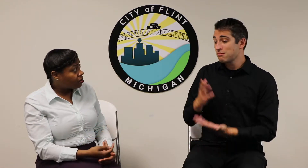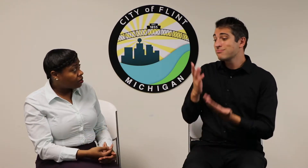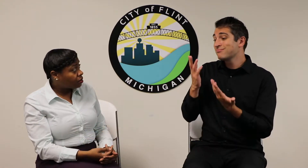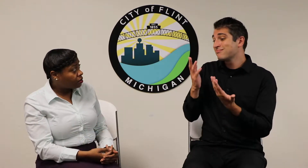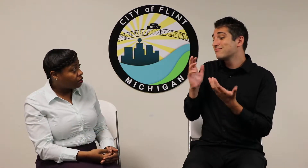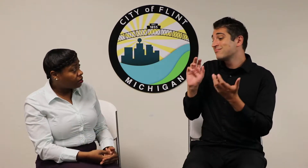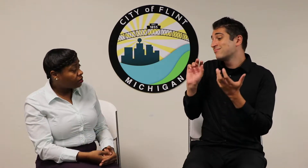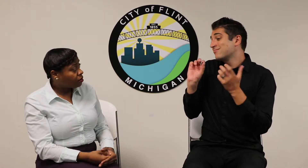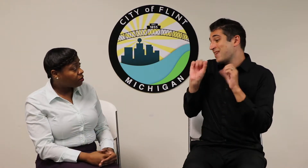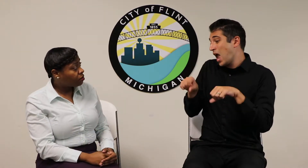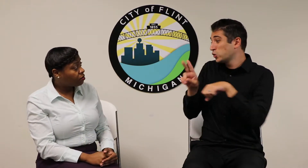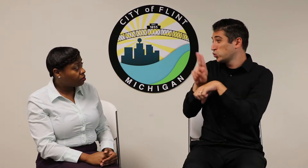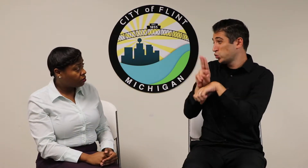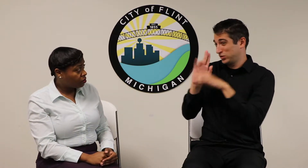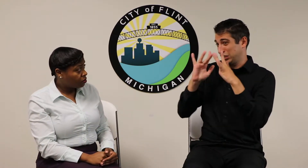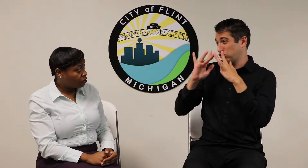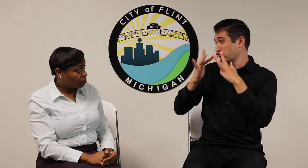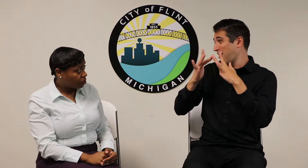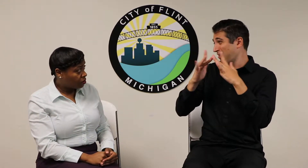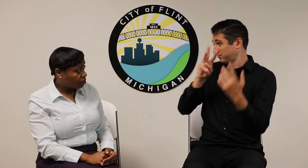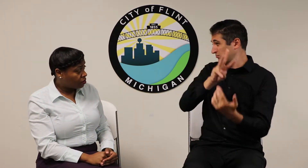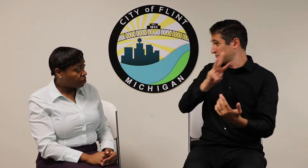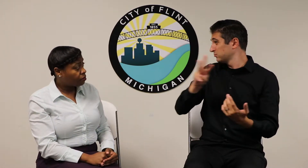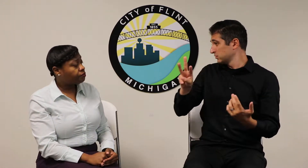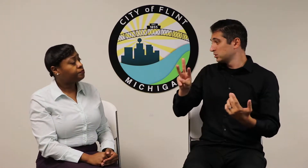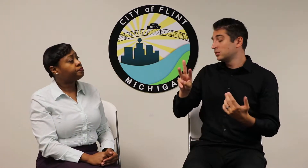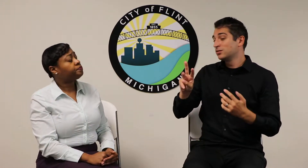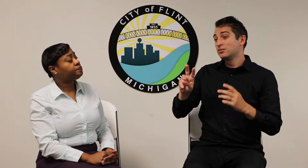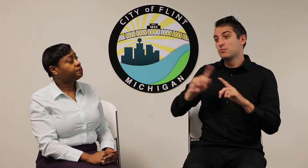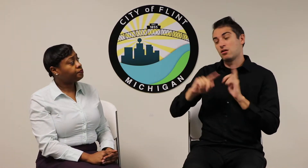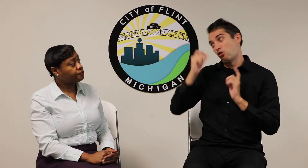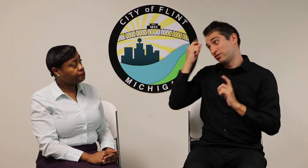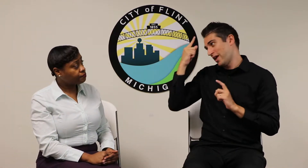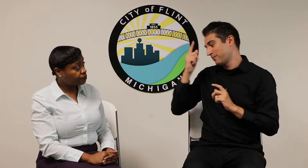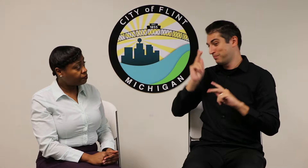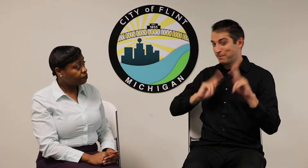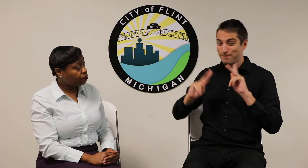Well there are sites online and I will tell